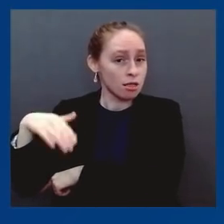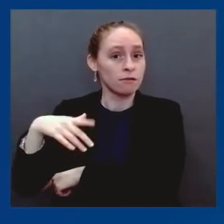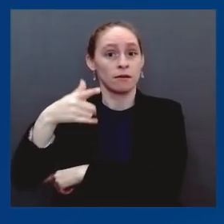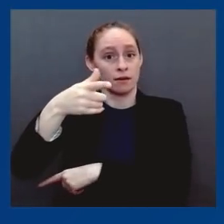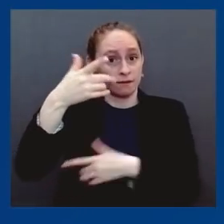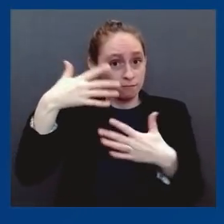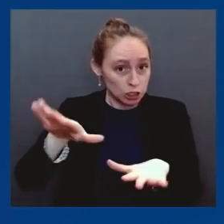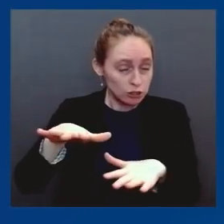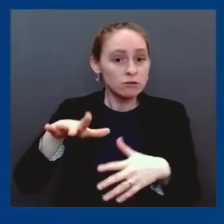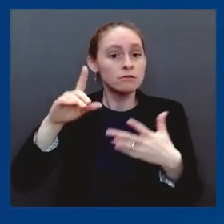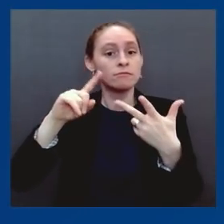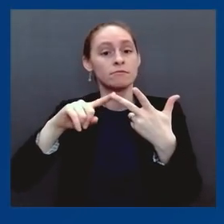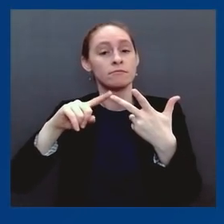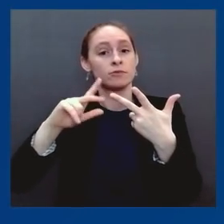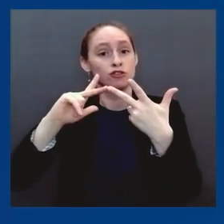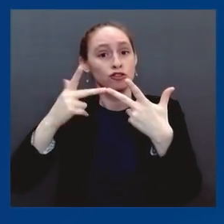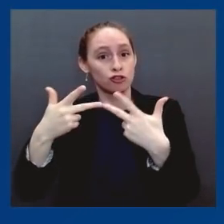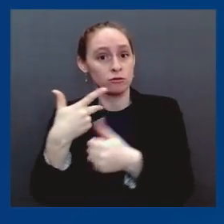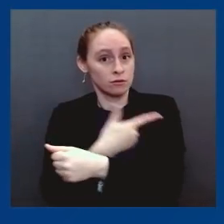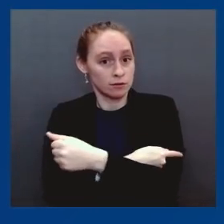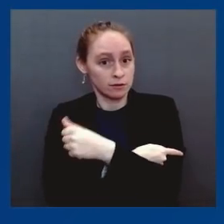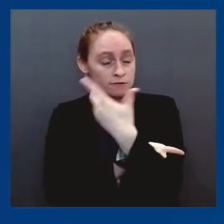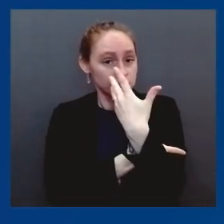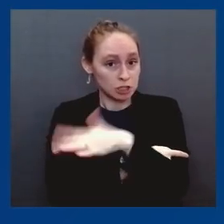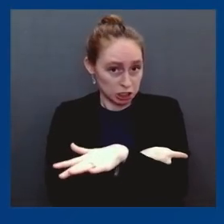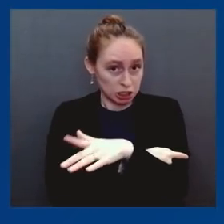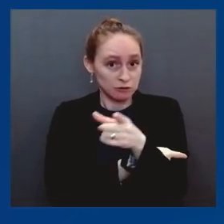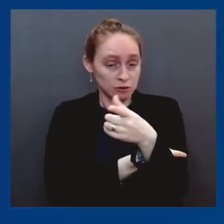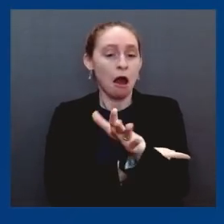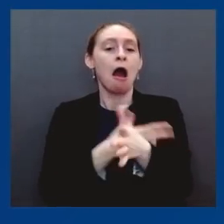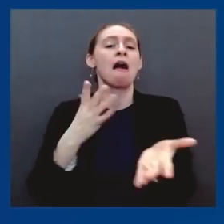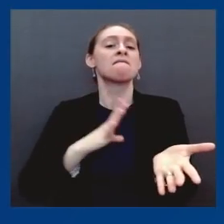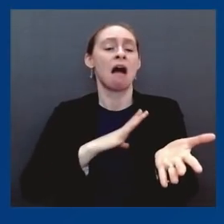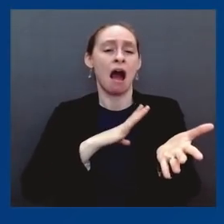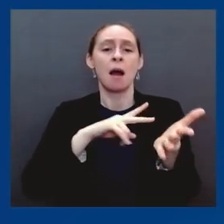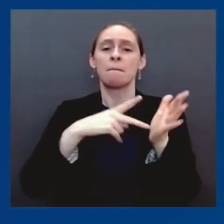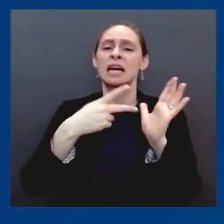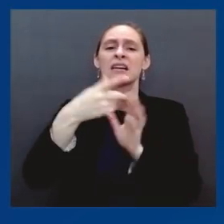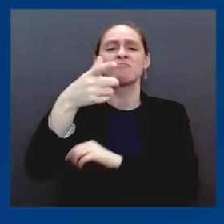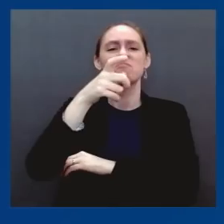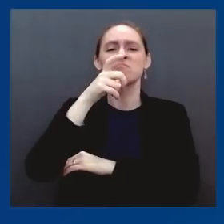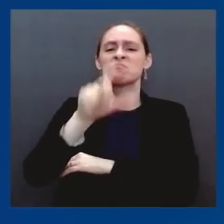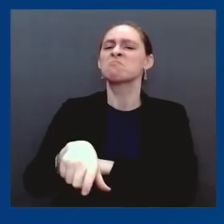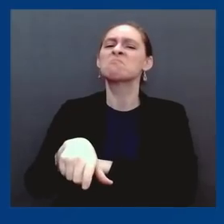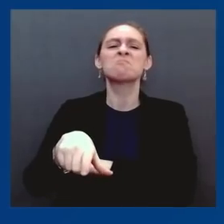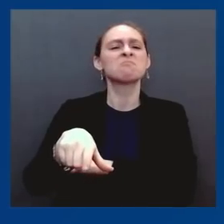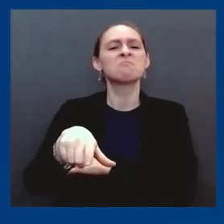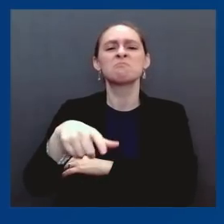no quarantine is needed. However, a mask must be worn for 10 days following your known exposure,